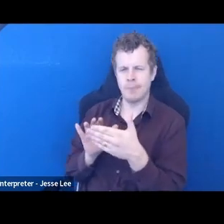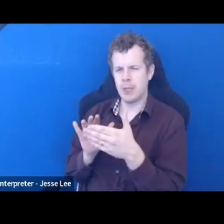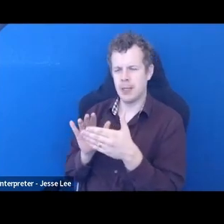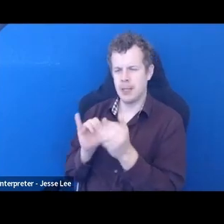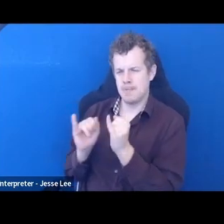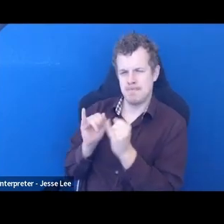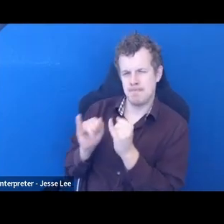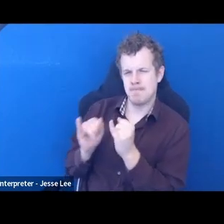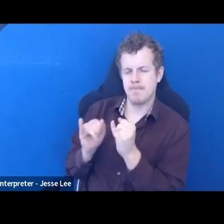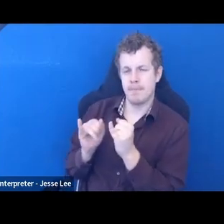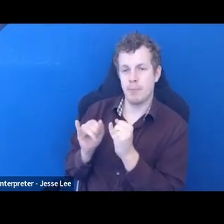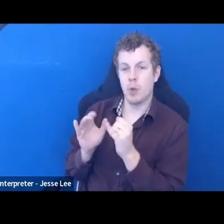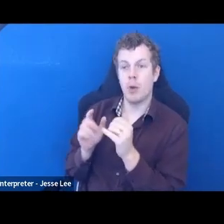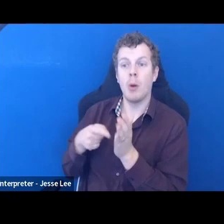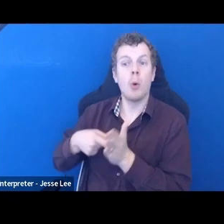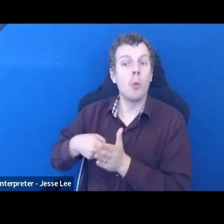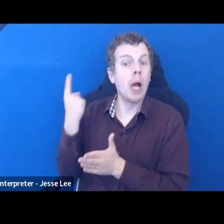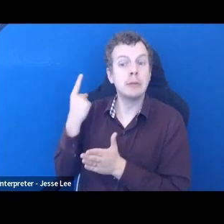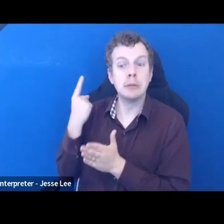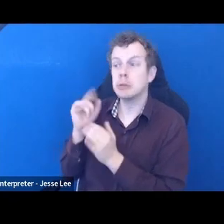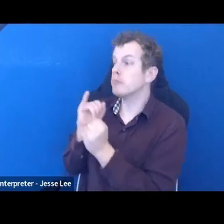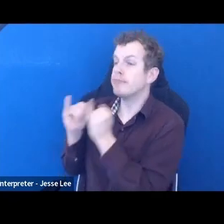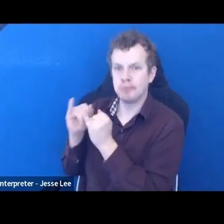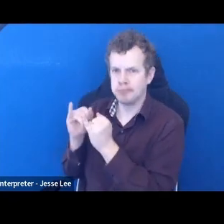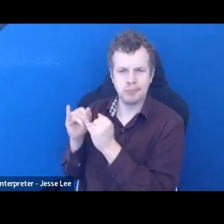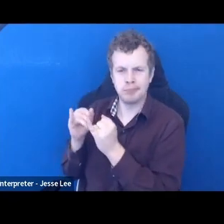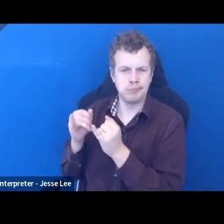on two different subsets of the population across time.